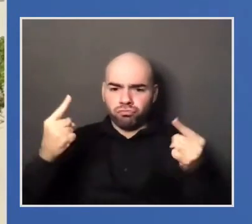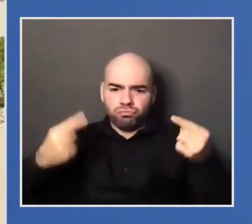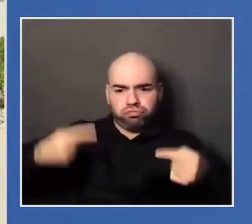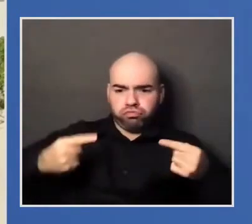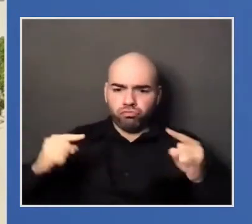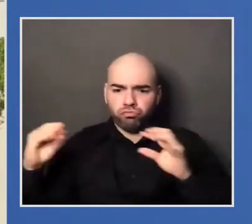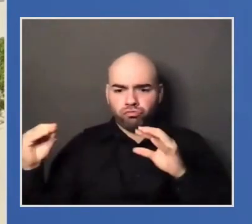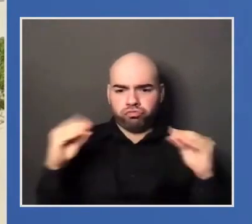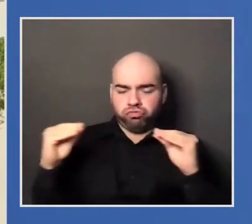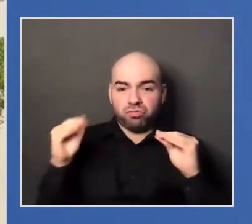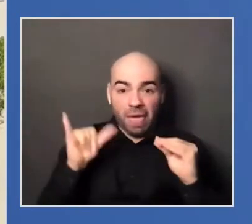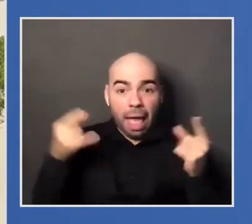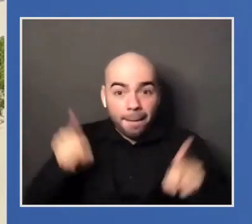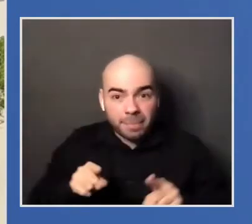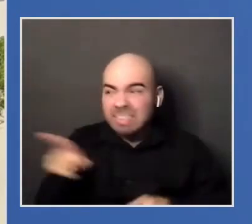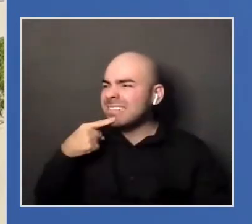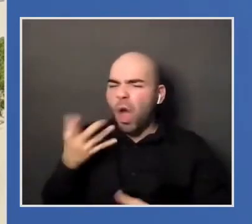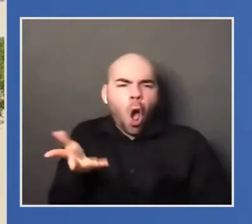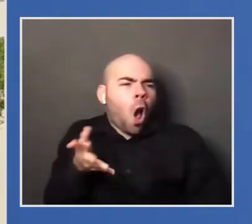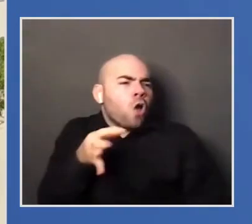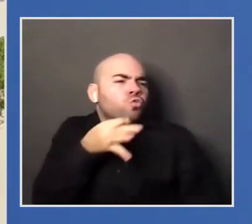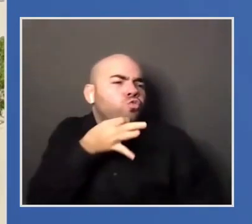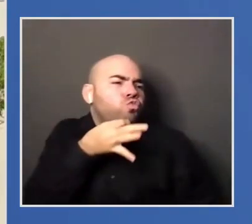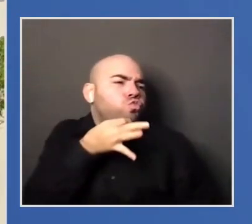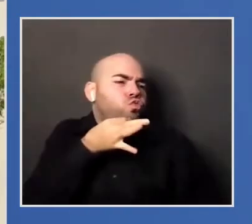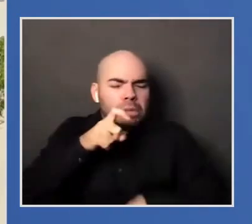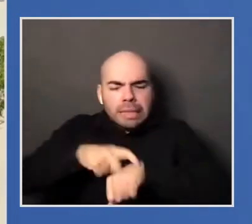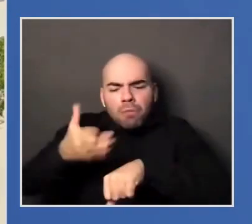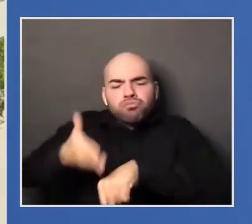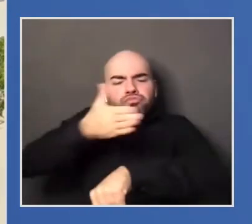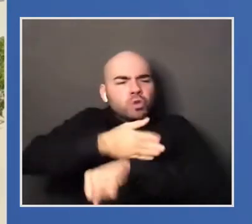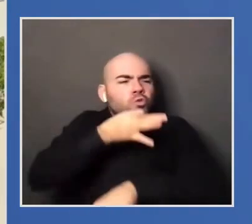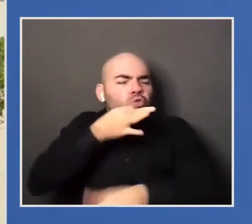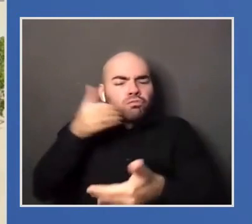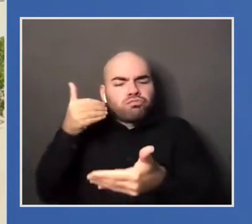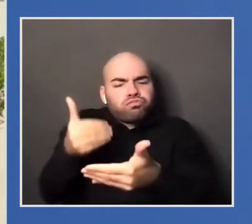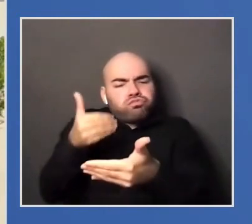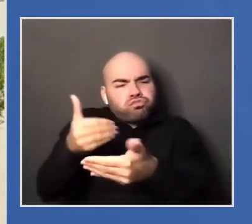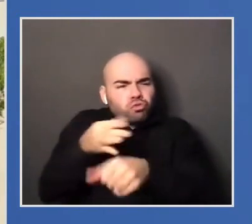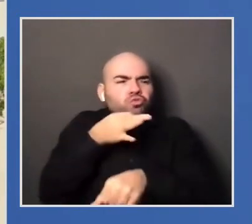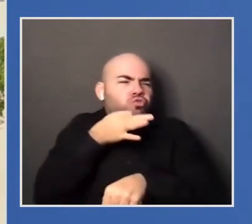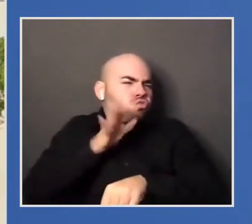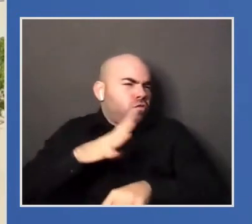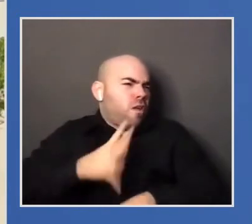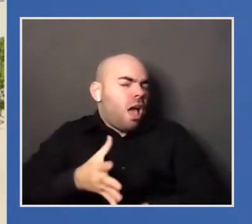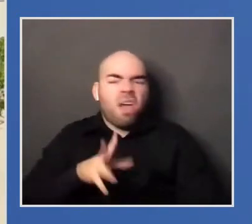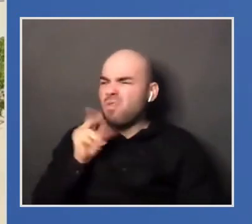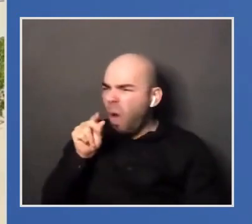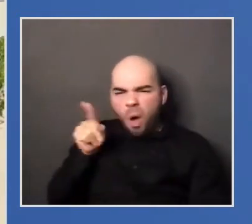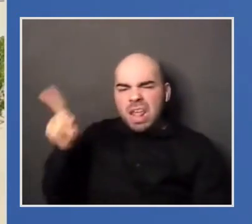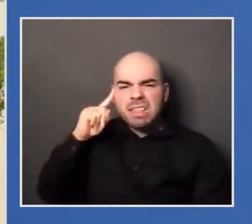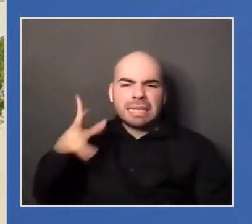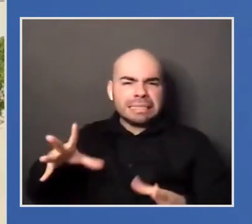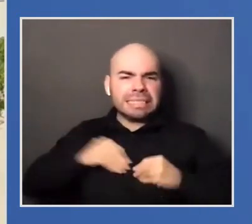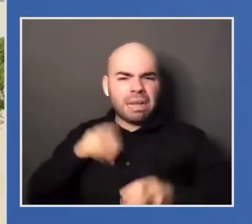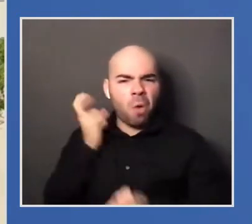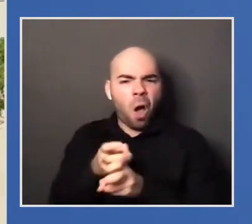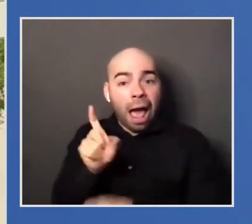THEIR TRUST IN ME AND BARACK. EACH DAY WE ARE IN OFFICE WE WORKED AS HARD FOR YOU AND THE